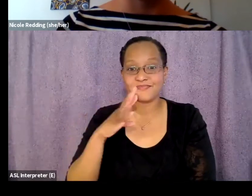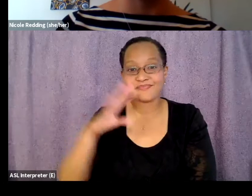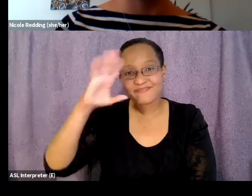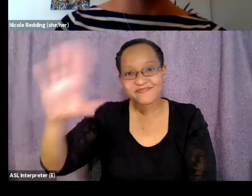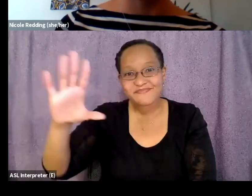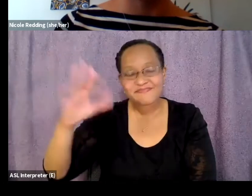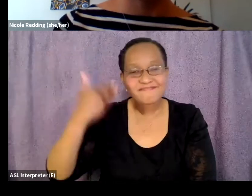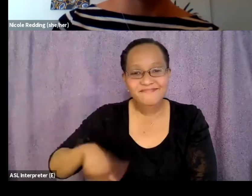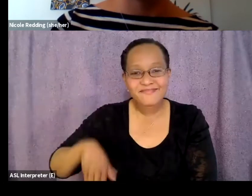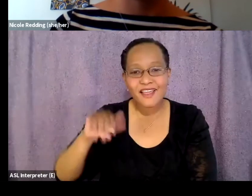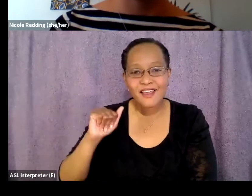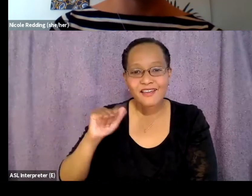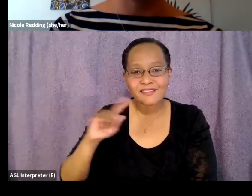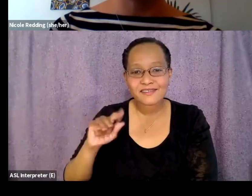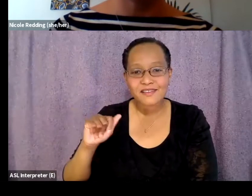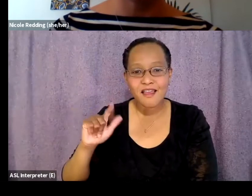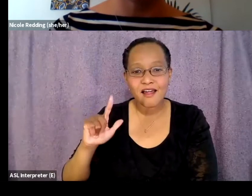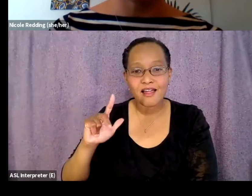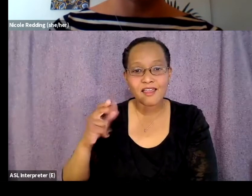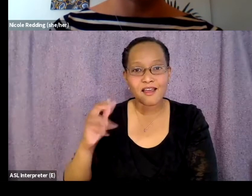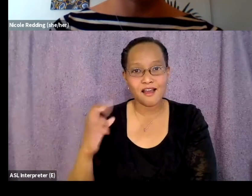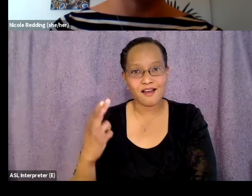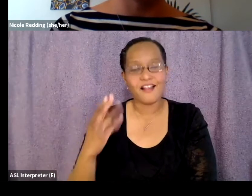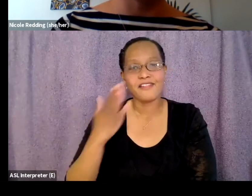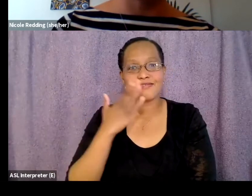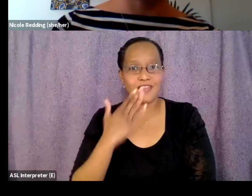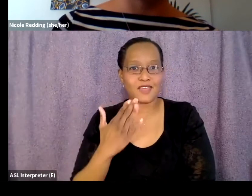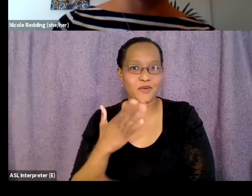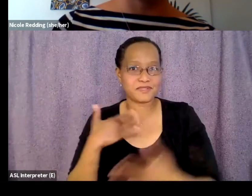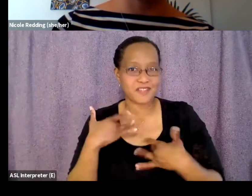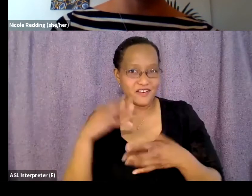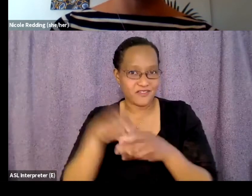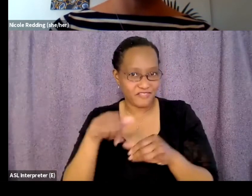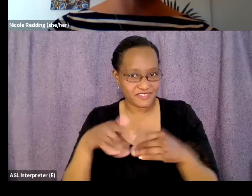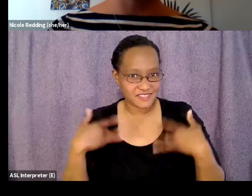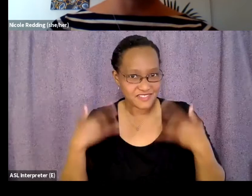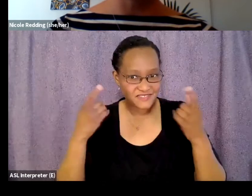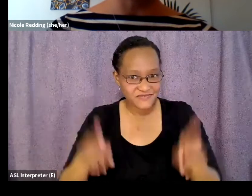very excited to be a part of this event. Azaleah Goose (she/they): um my question is, I think a fun one.